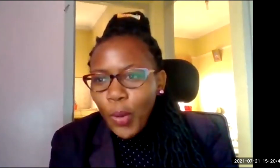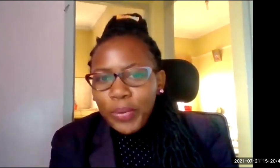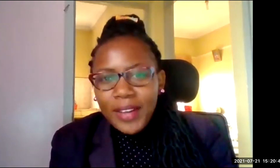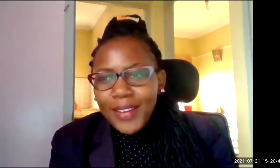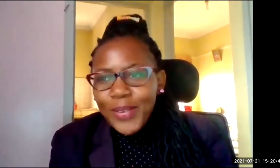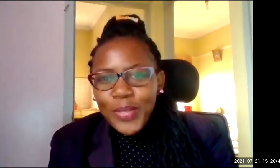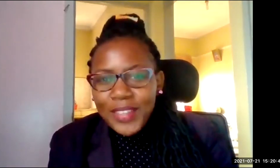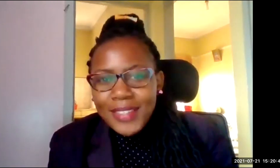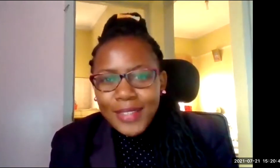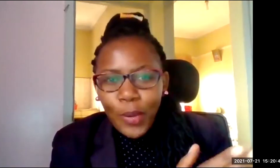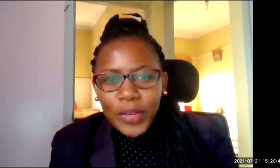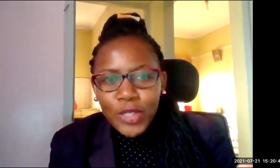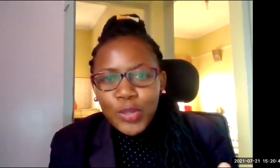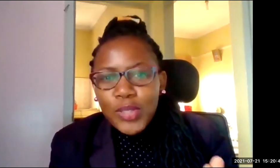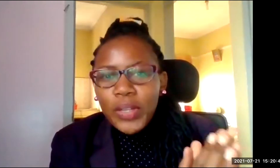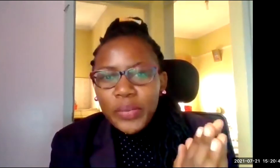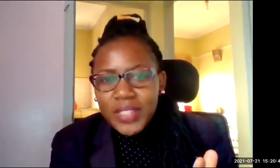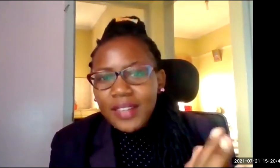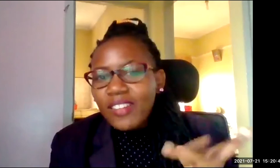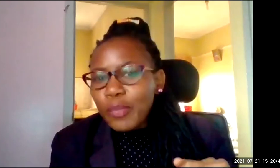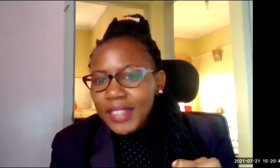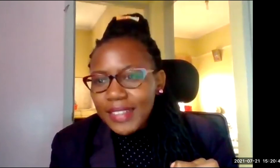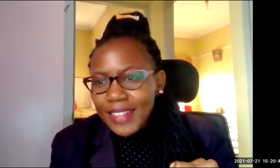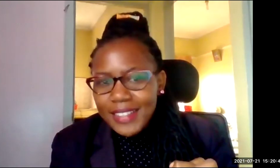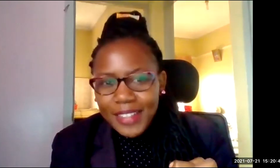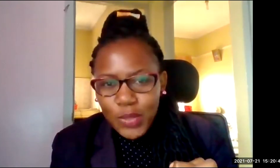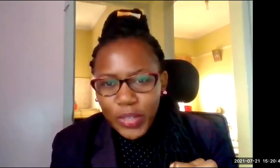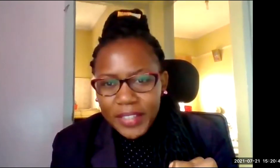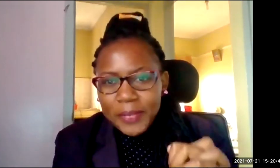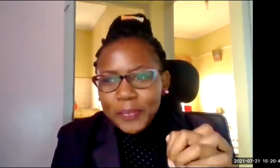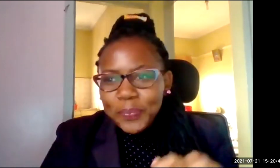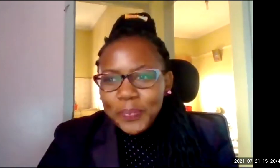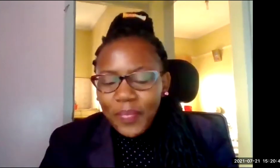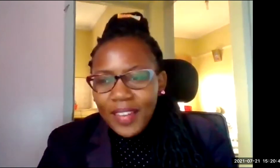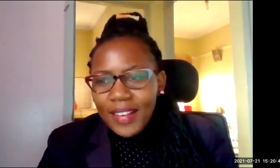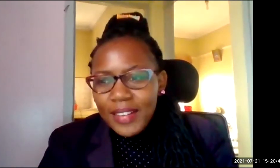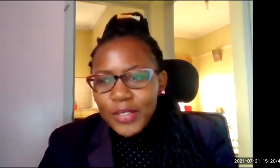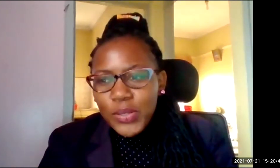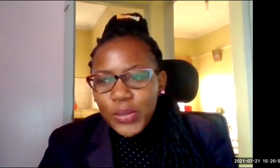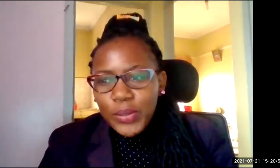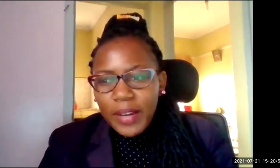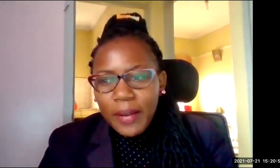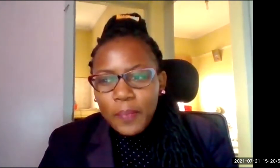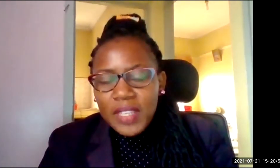Elaine for such a summary. And also to Daniela for the recommendations. We as youth, you know, with disabilities